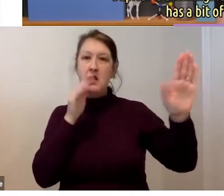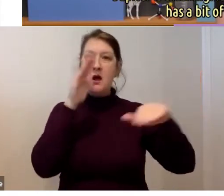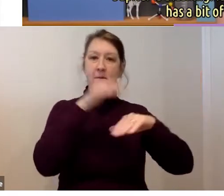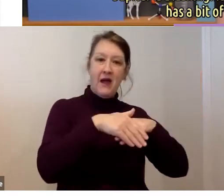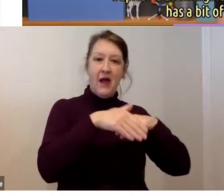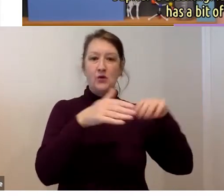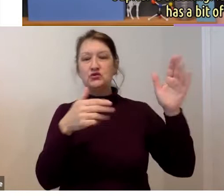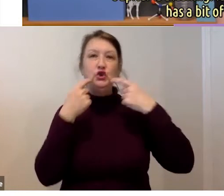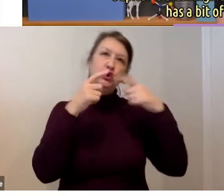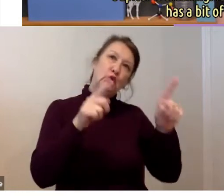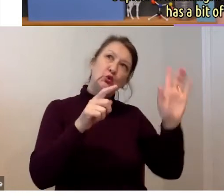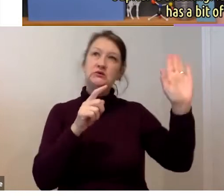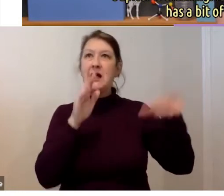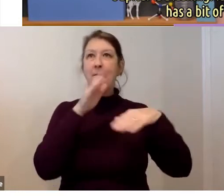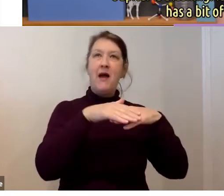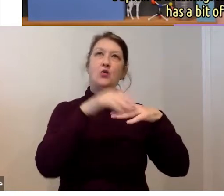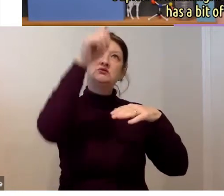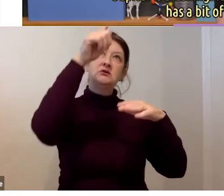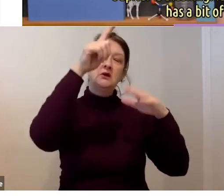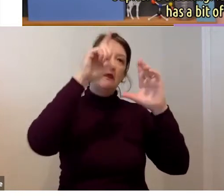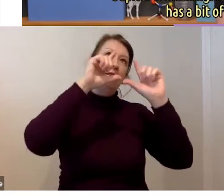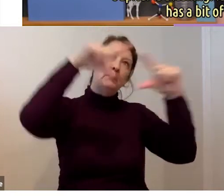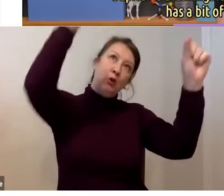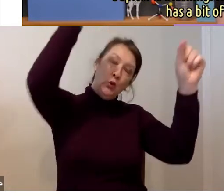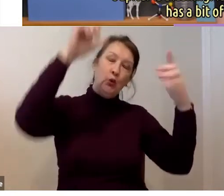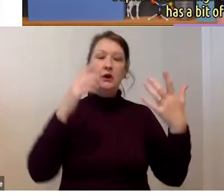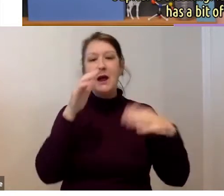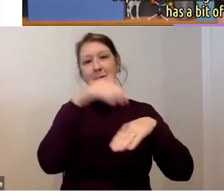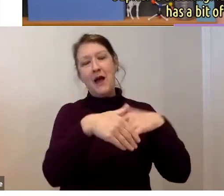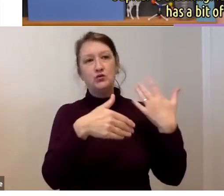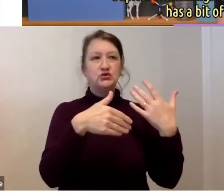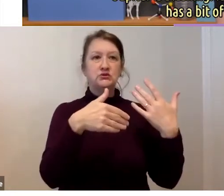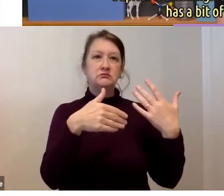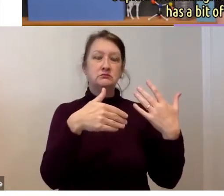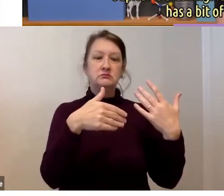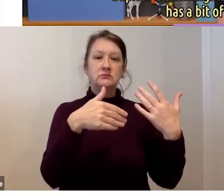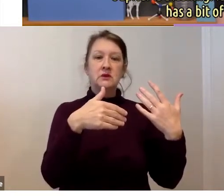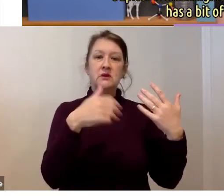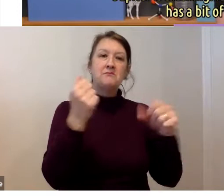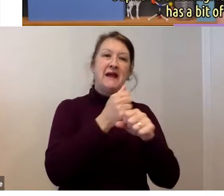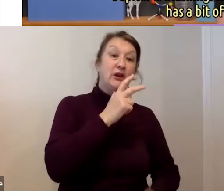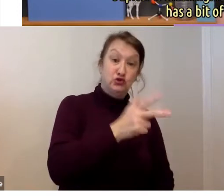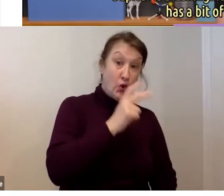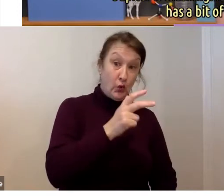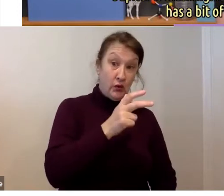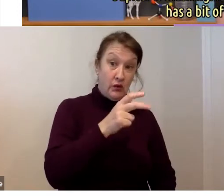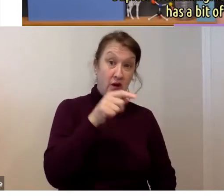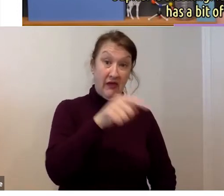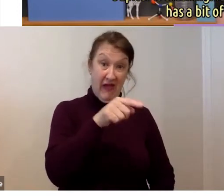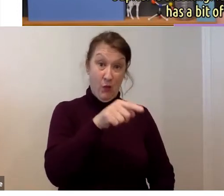about Jupiter, making a joke, it is heavily word-based information.